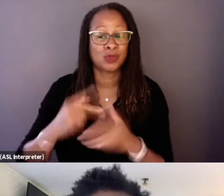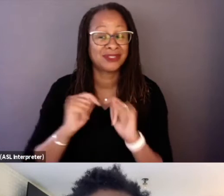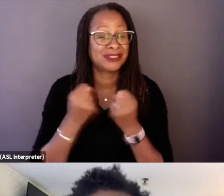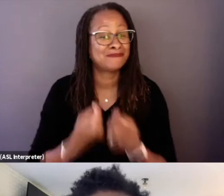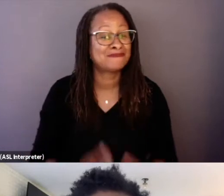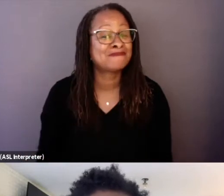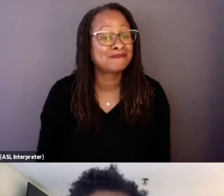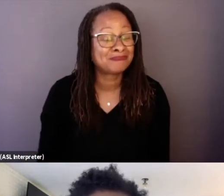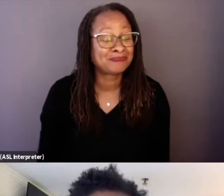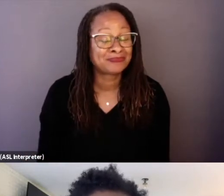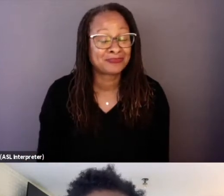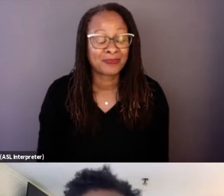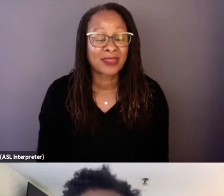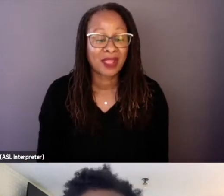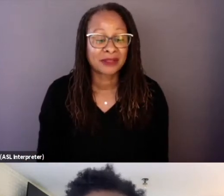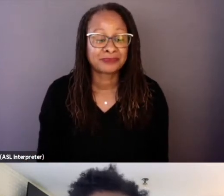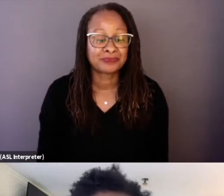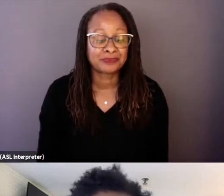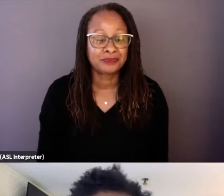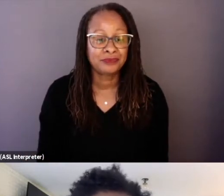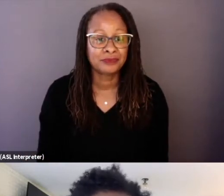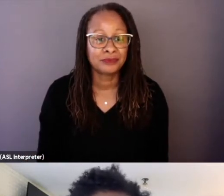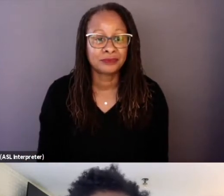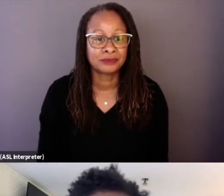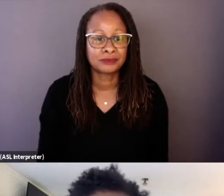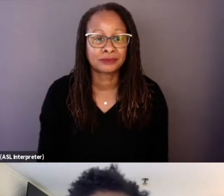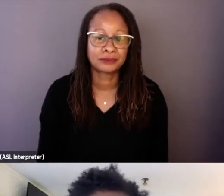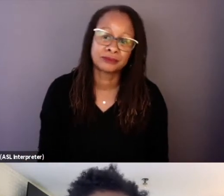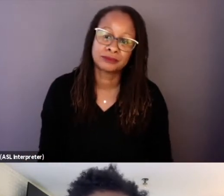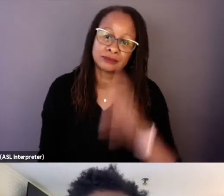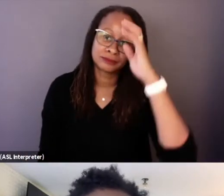Well, it's amazing to think this documentary was released last September,